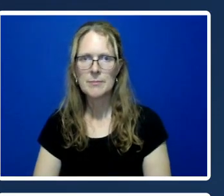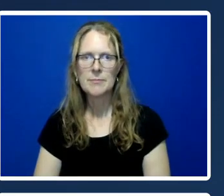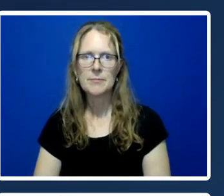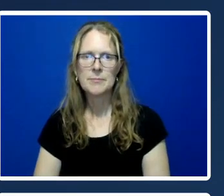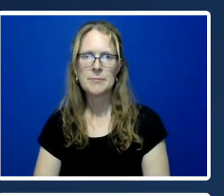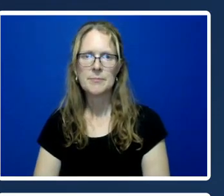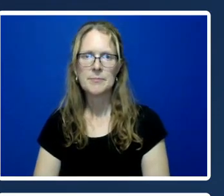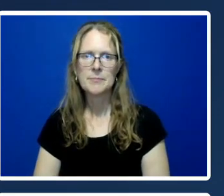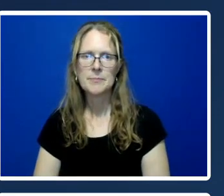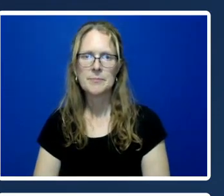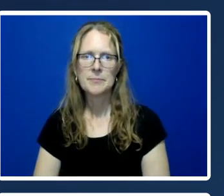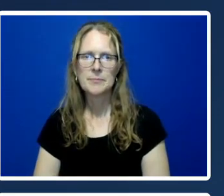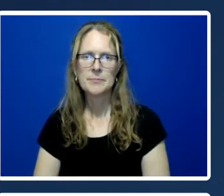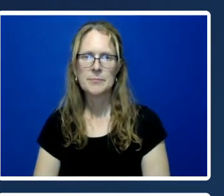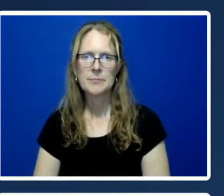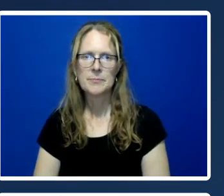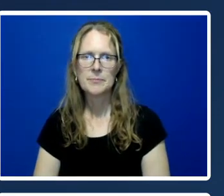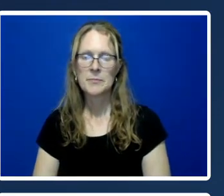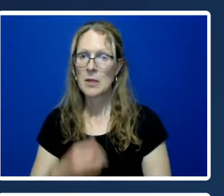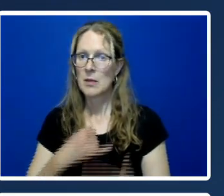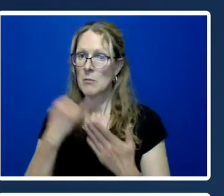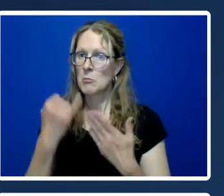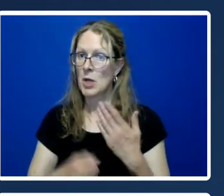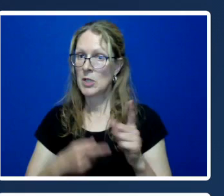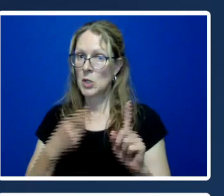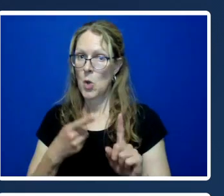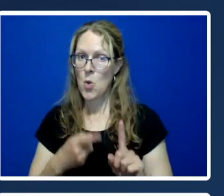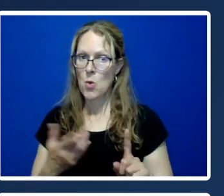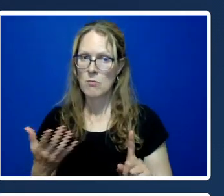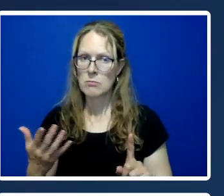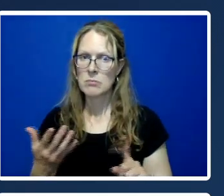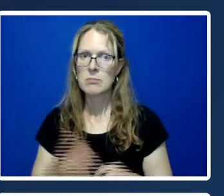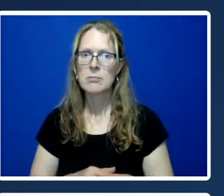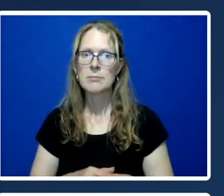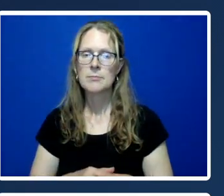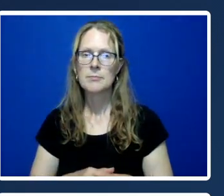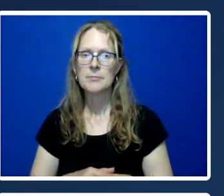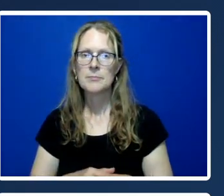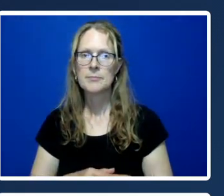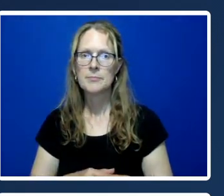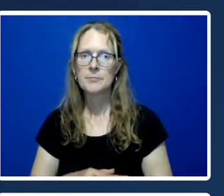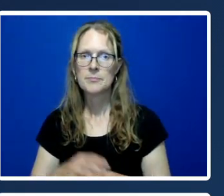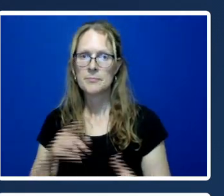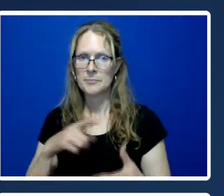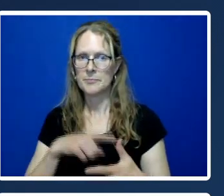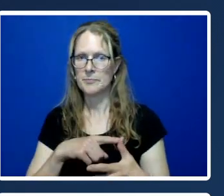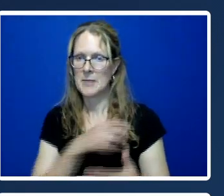So, our project goals for YIRA are to empower students to kind of give them that opportunity